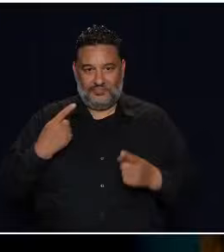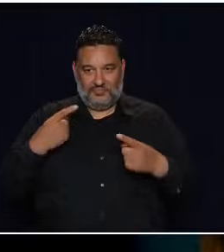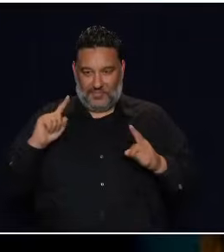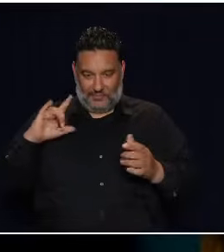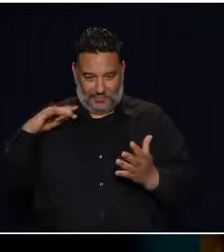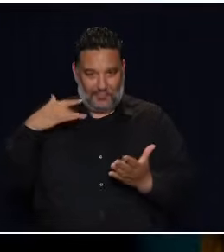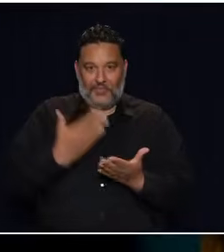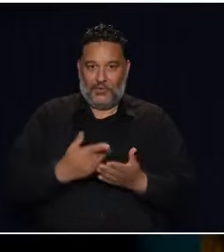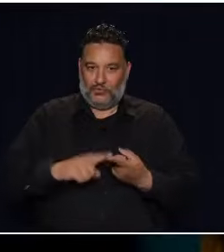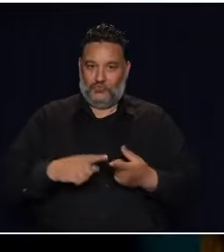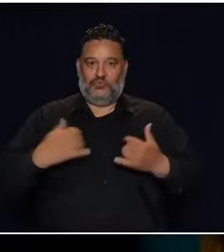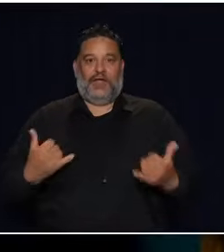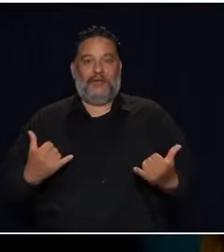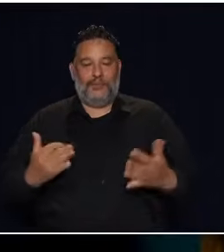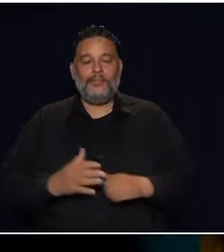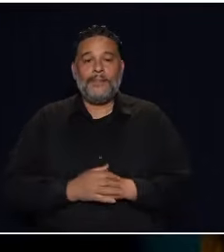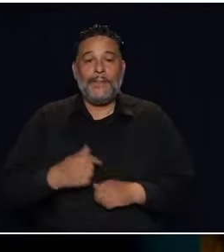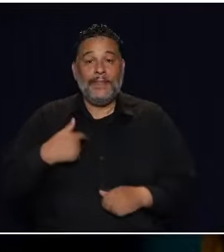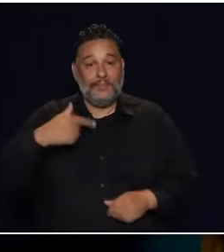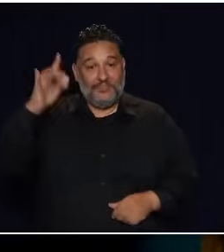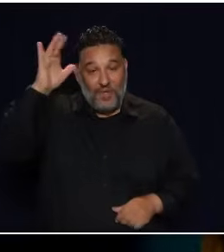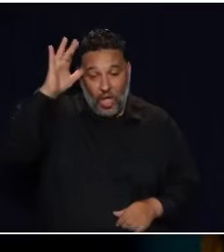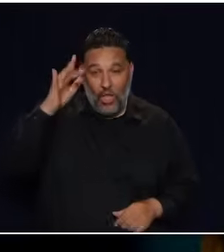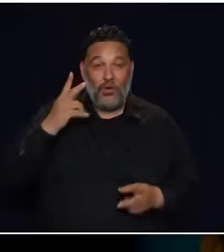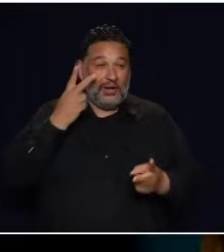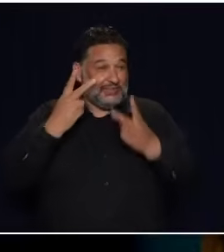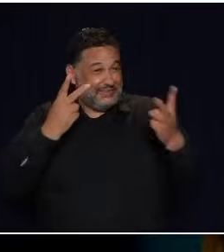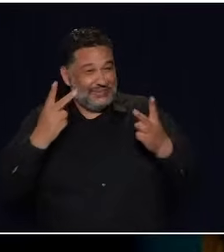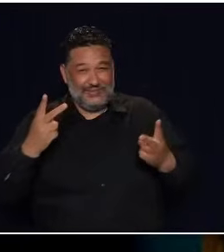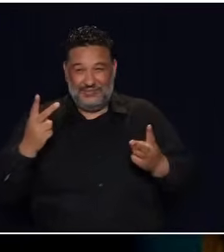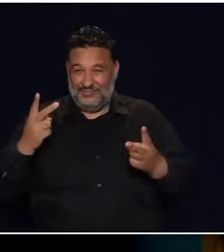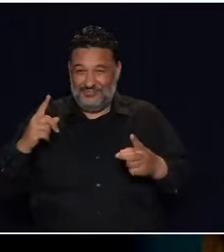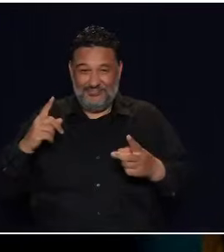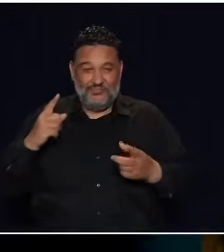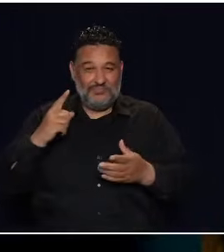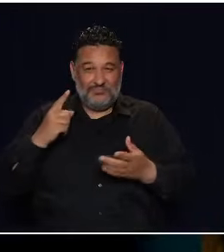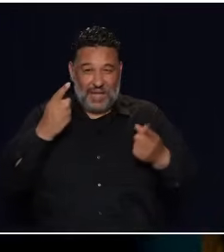PUBLIC EDUCATION HAS BEEN IMPORTANT TO ME MY ENTIRE LIFE, HAS GOTTEN TO ME WHERE I AM